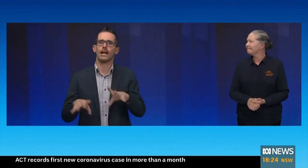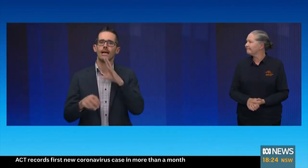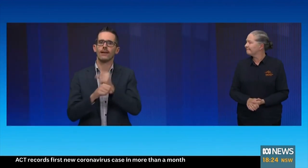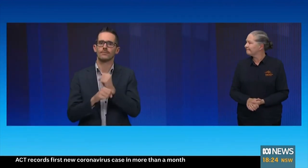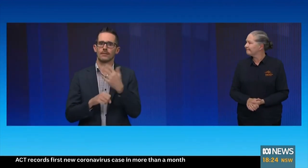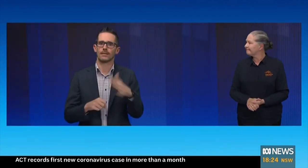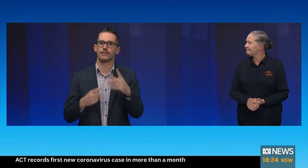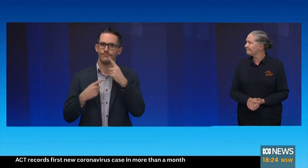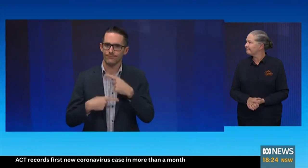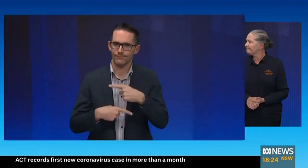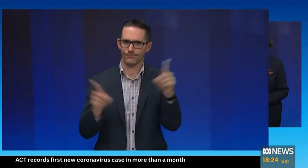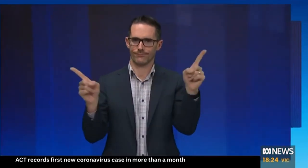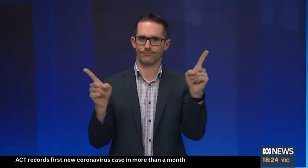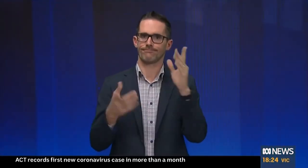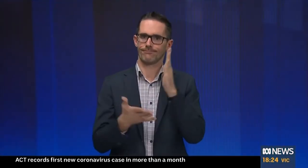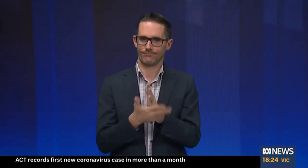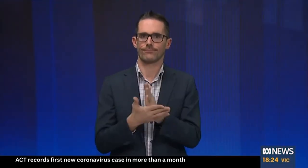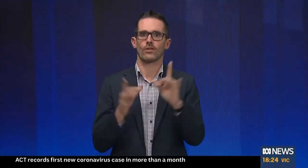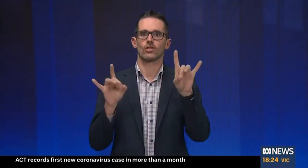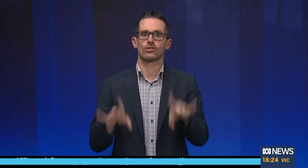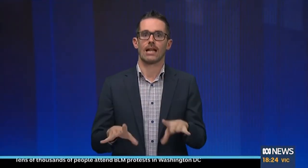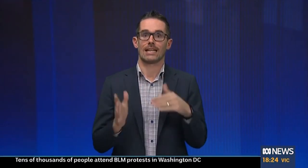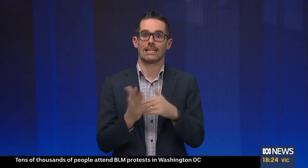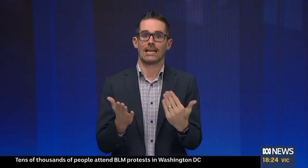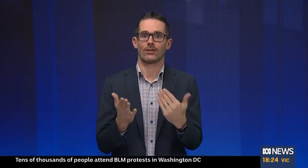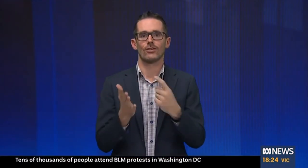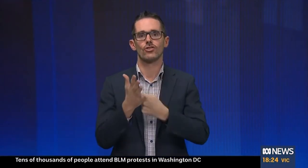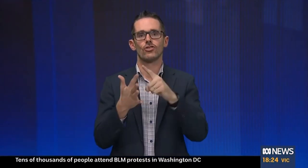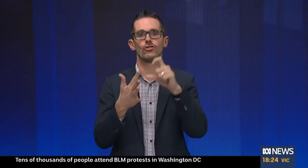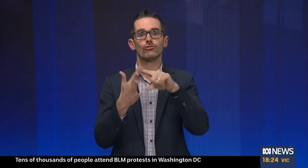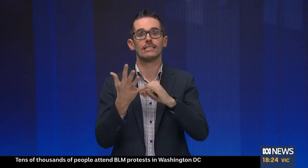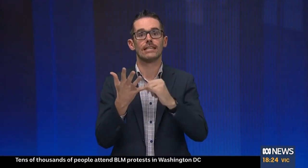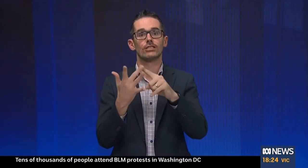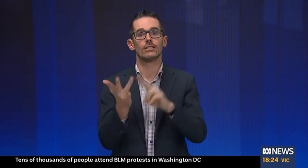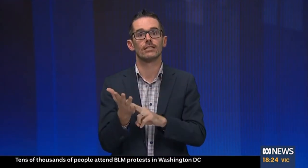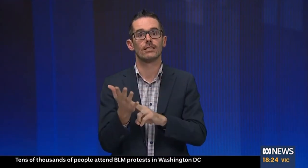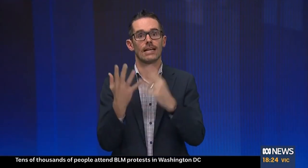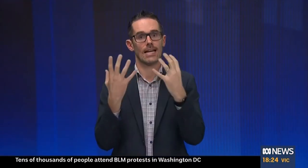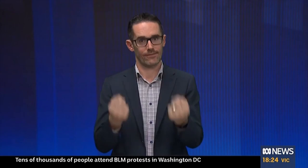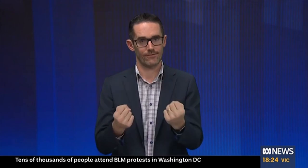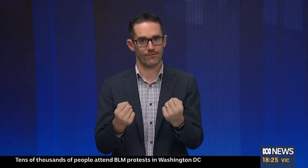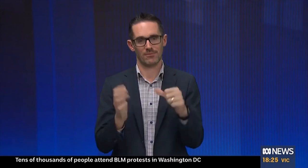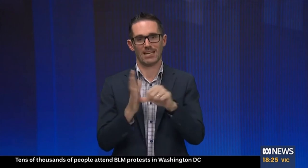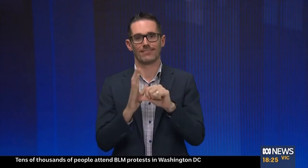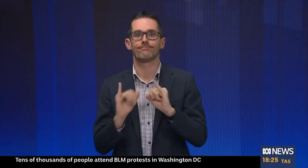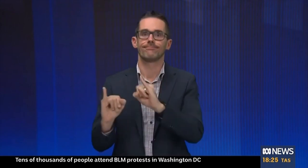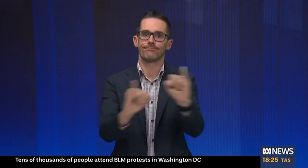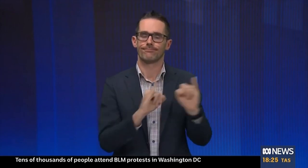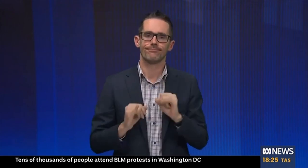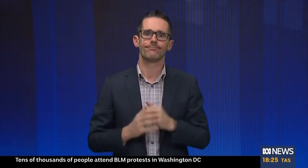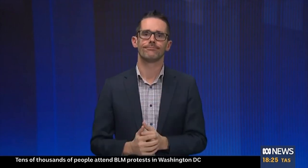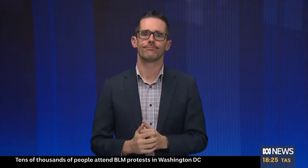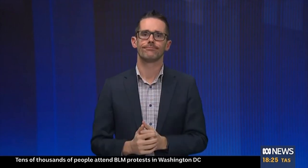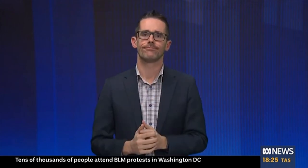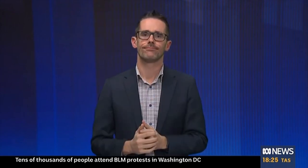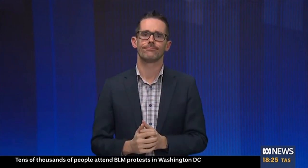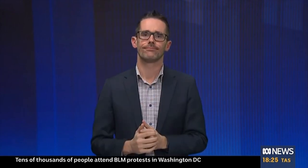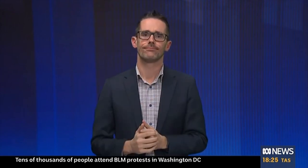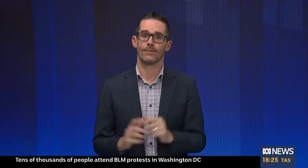The Morrison Government has recently announced that Australia has fallen into recession